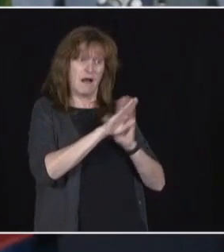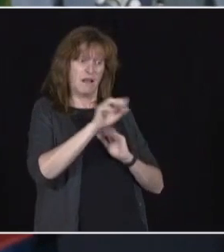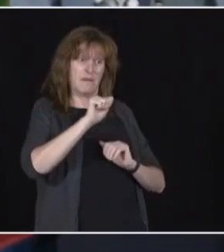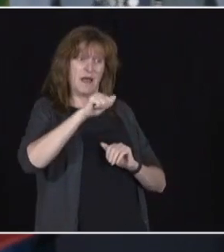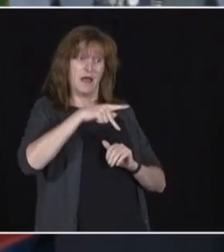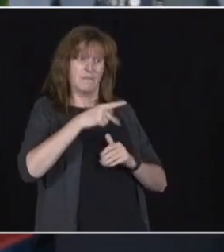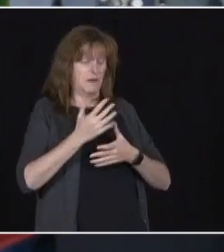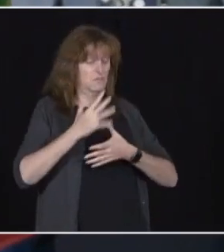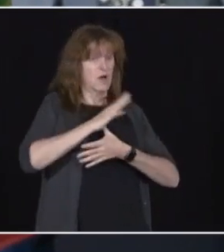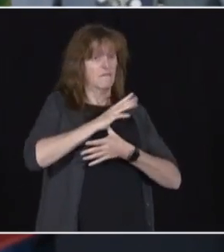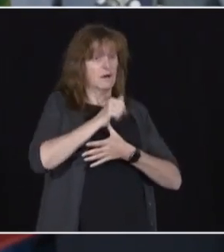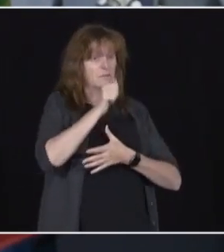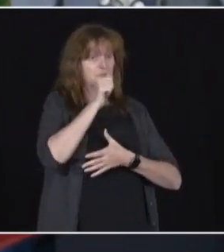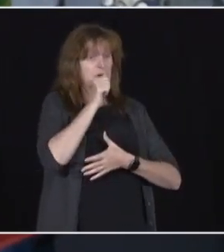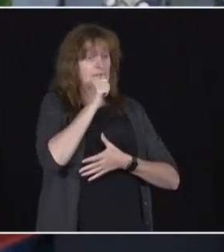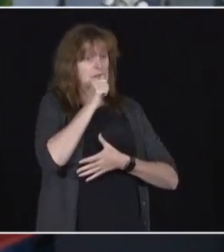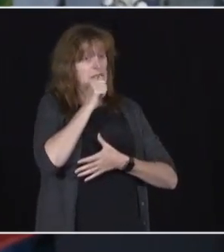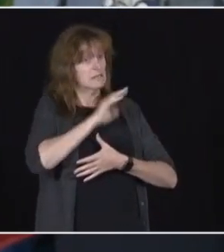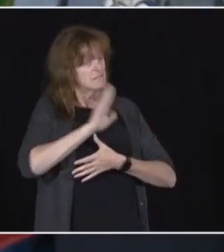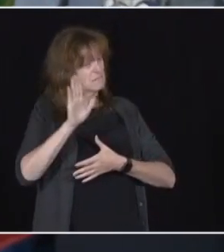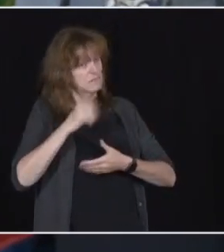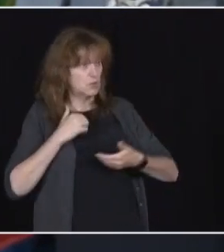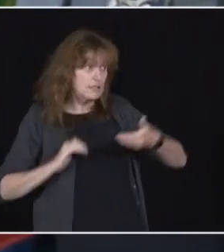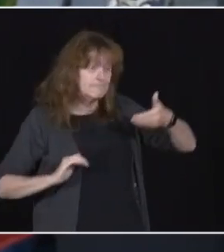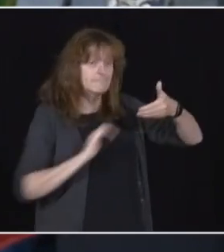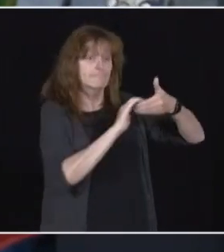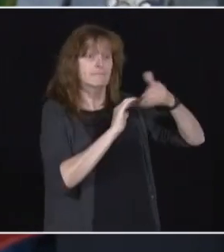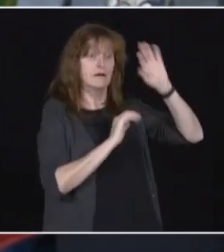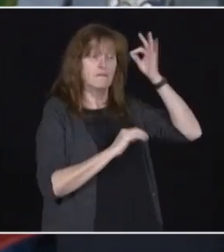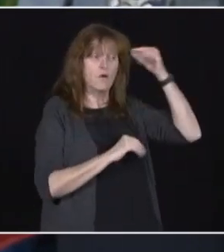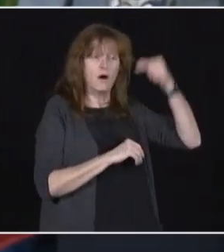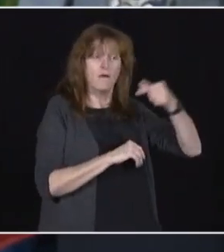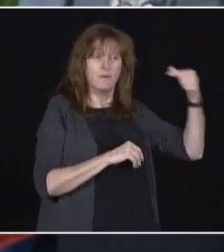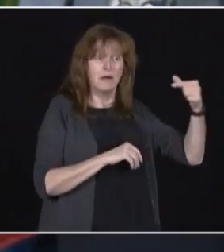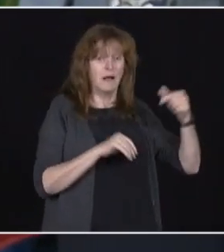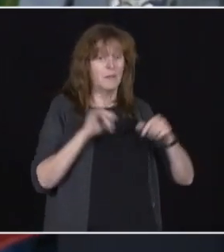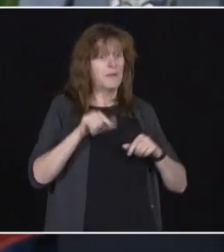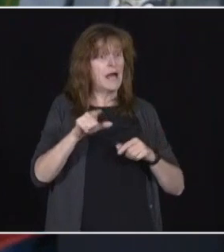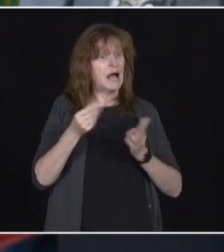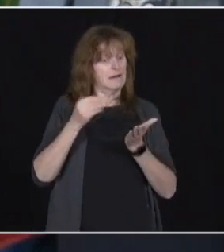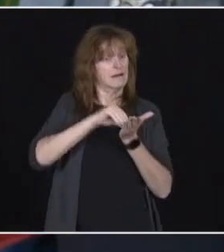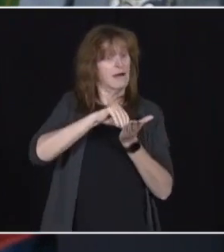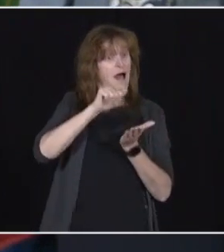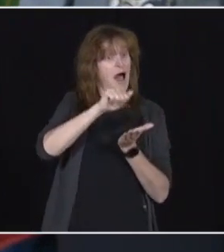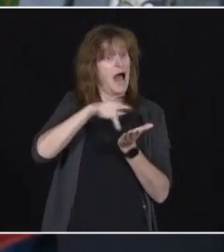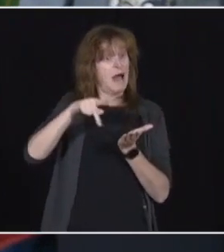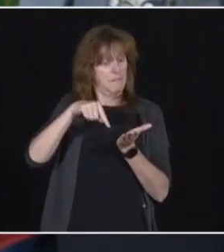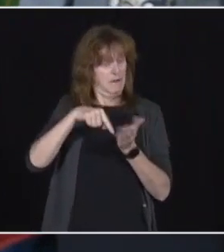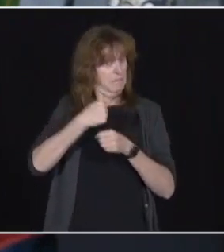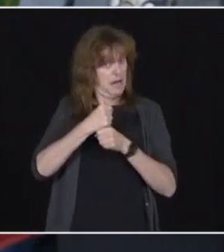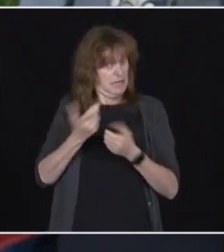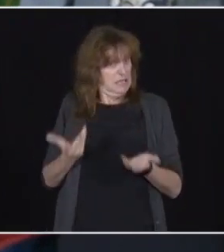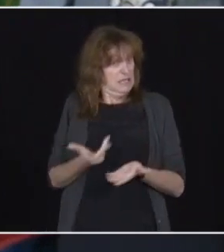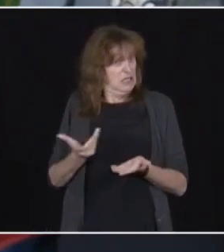this made in Ontario app will let Ontarians and Canadians know if they have been exposed